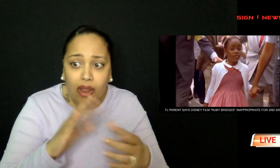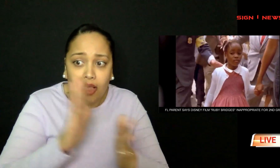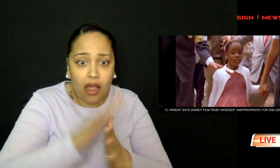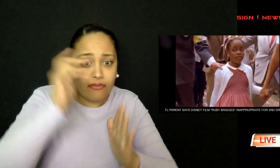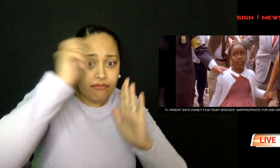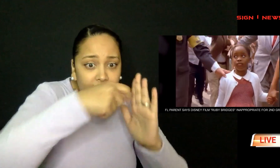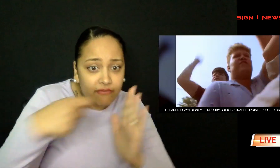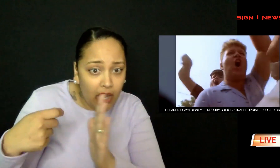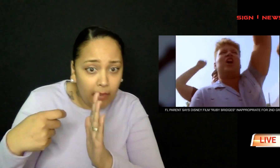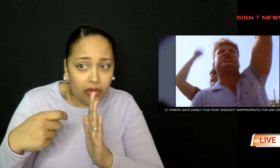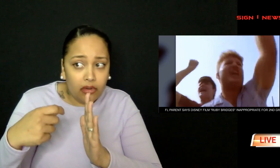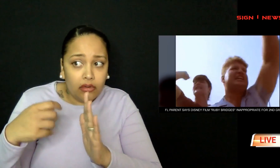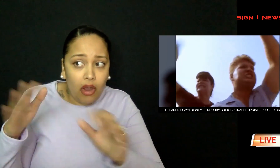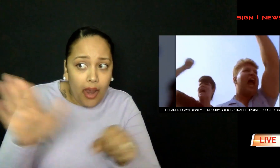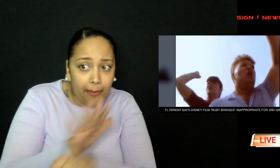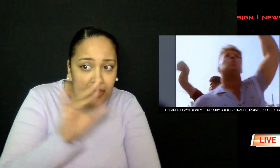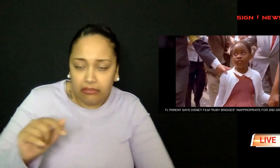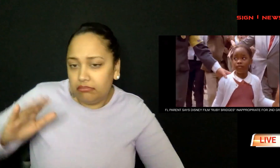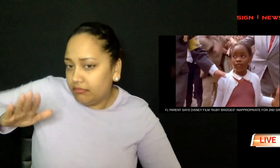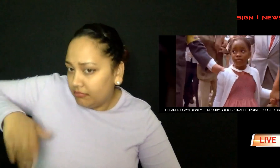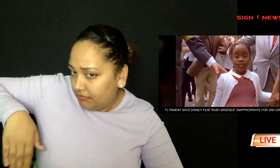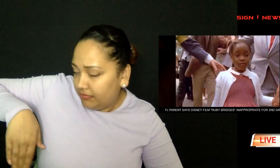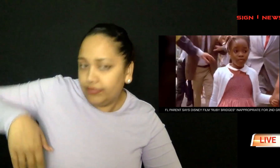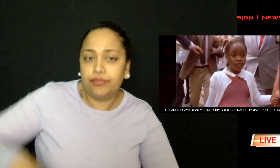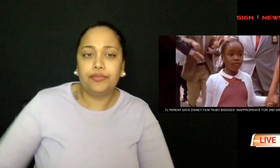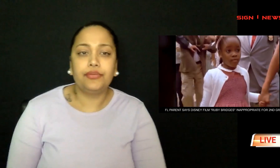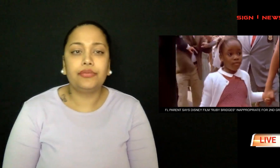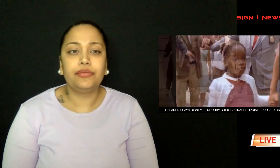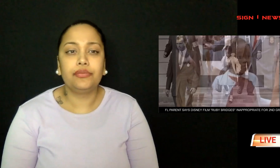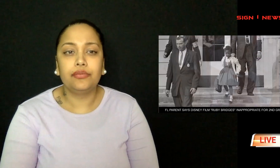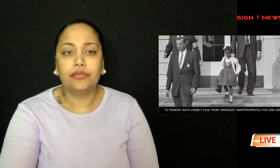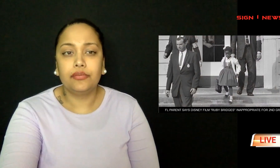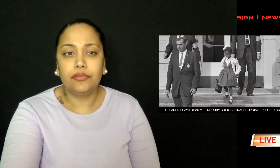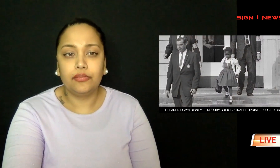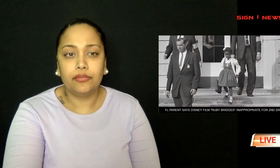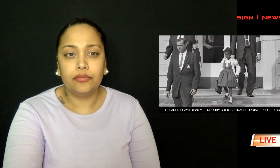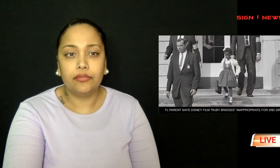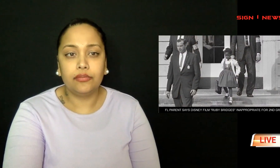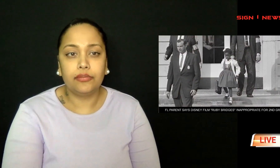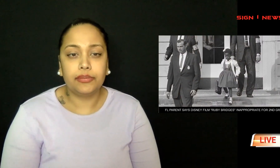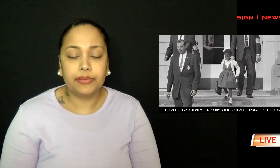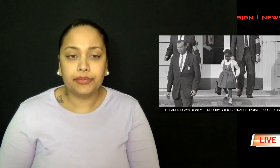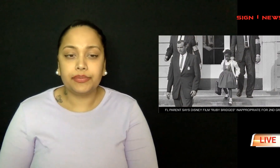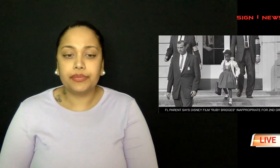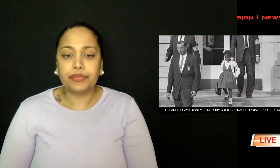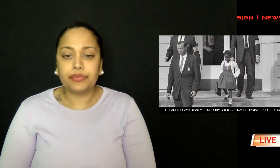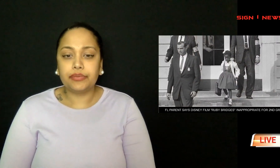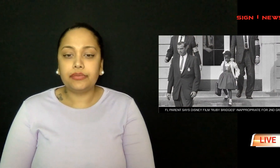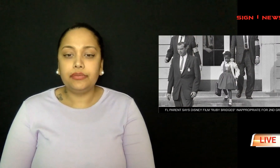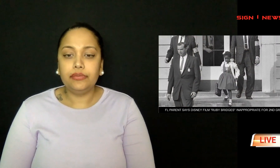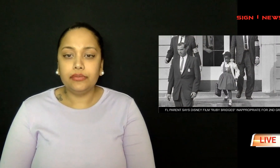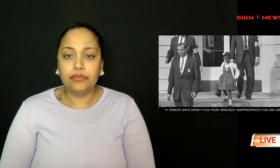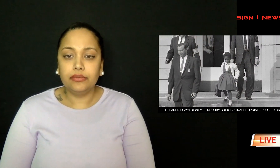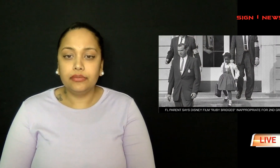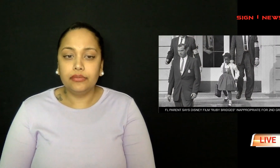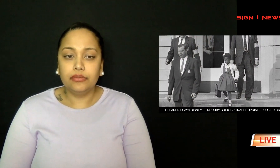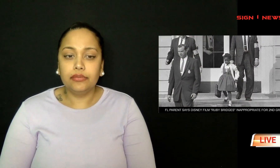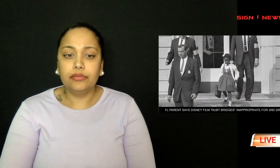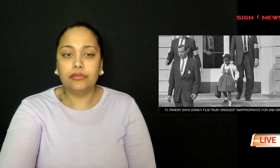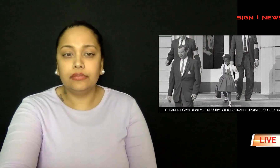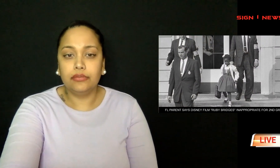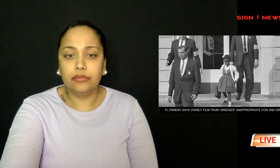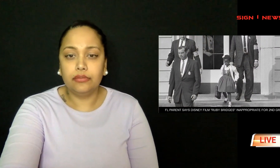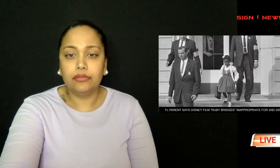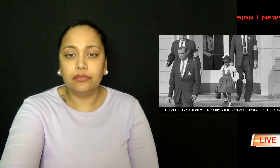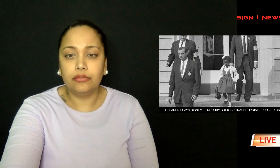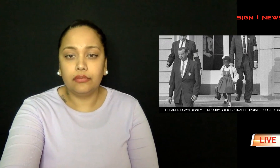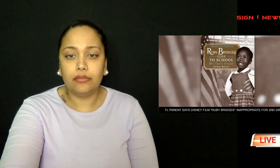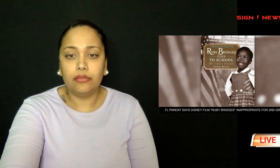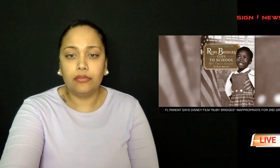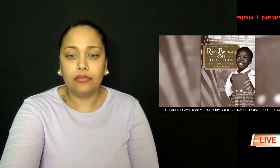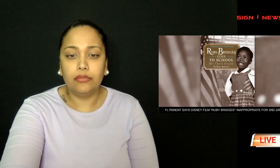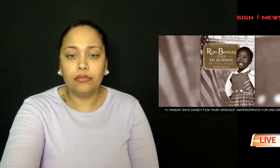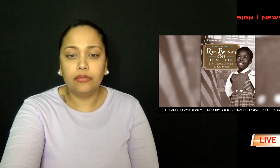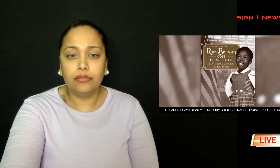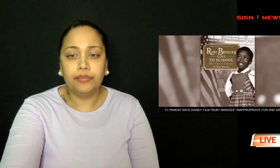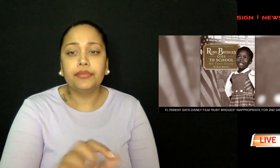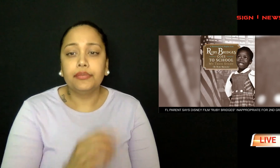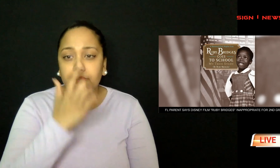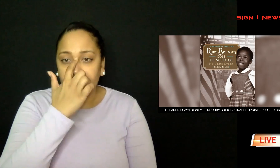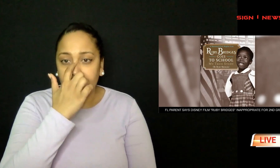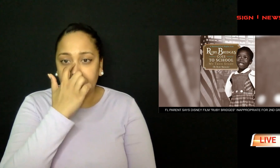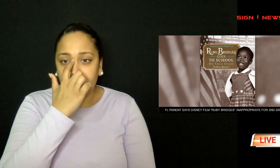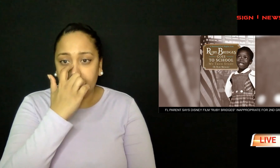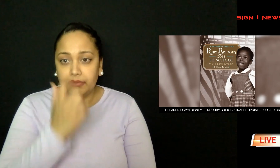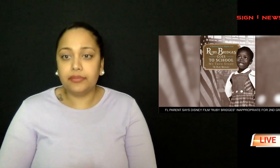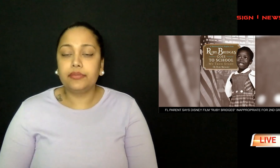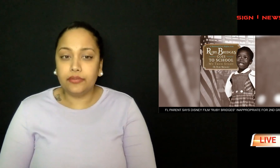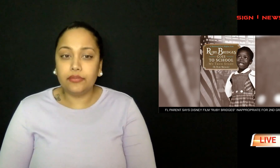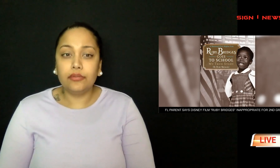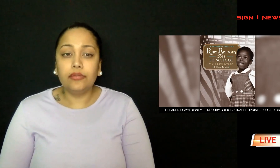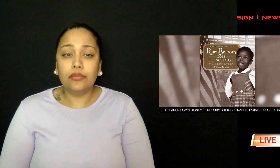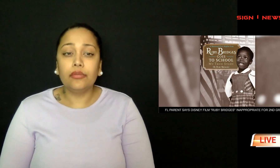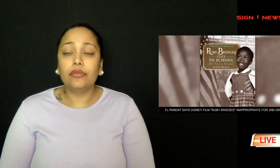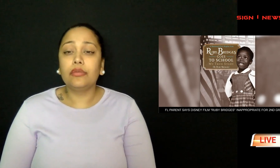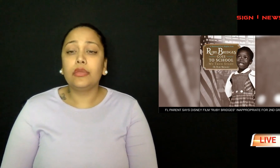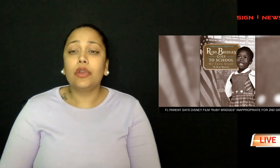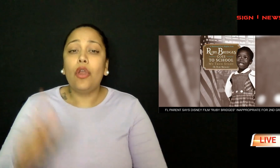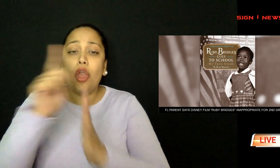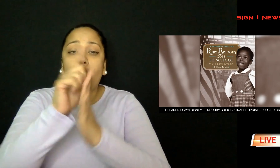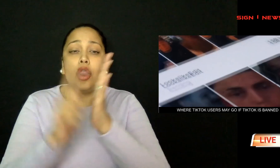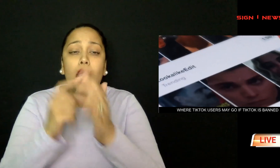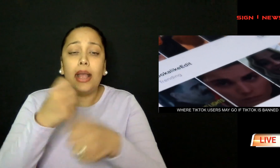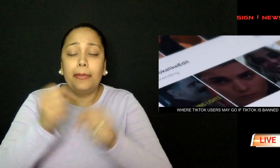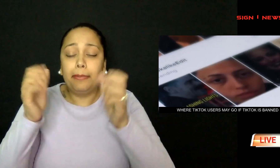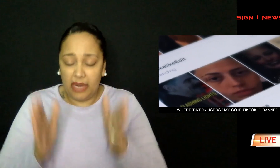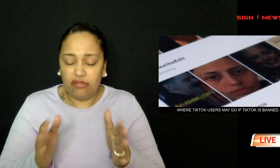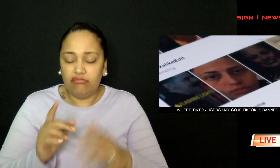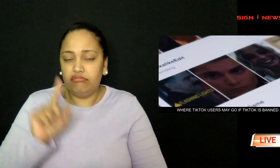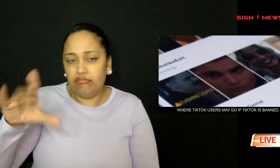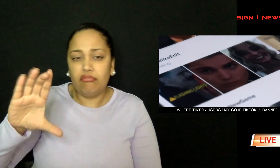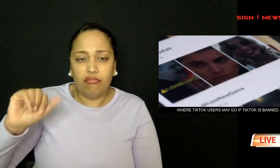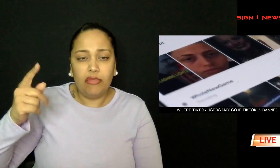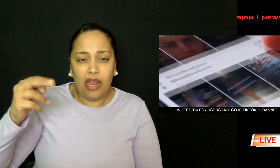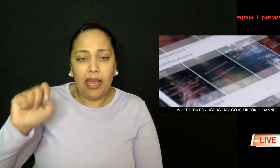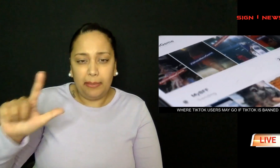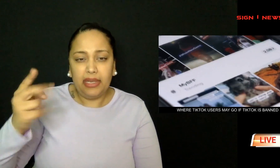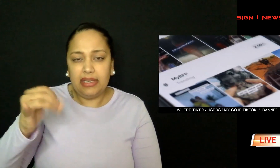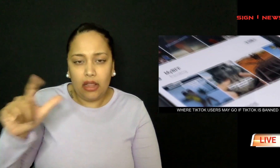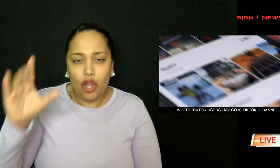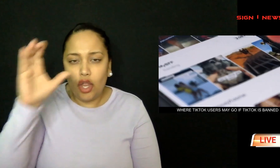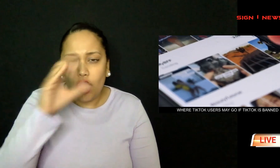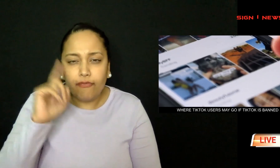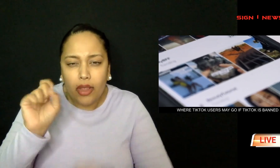review no word on how long the review will take to complete